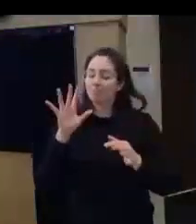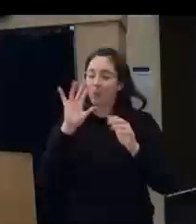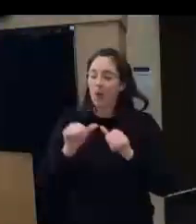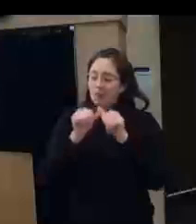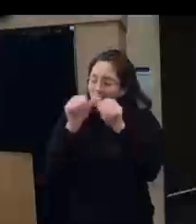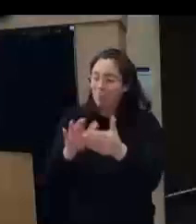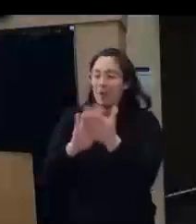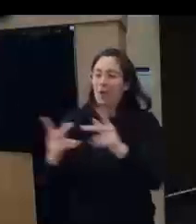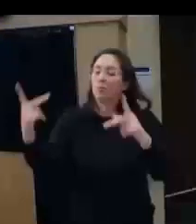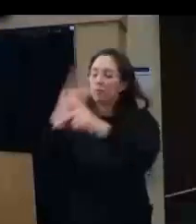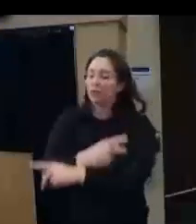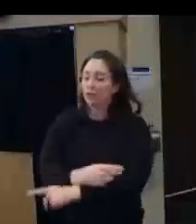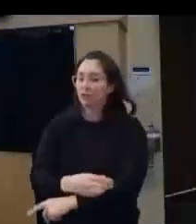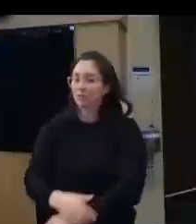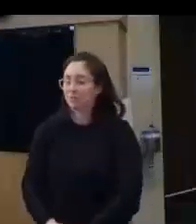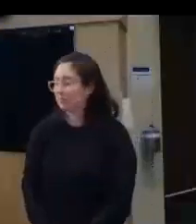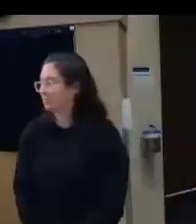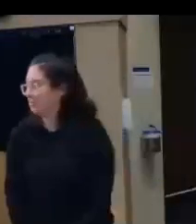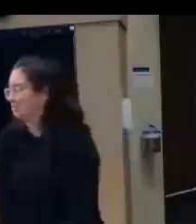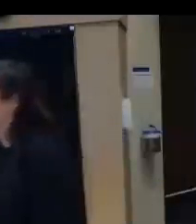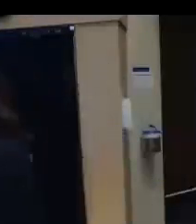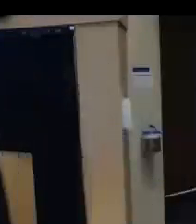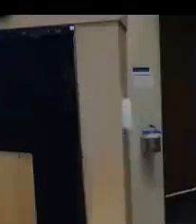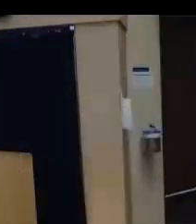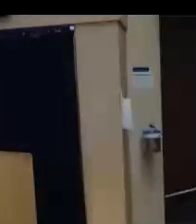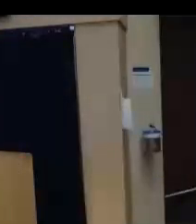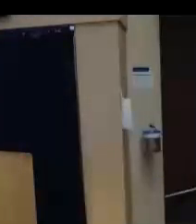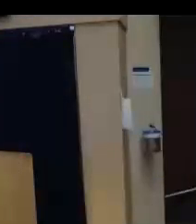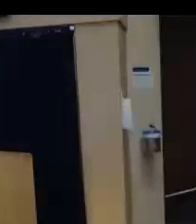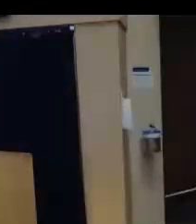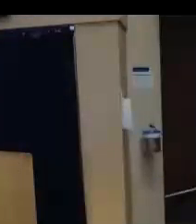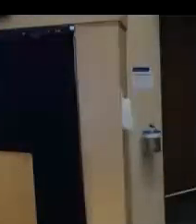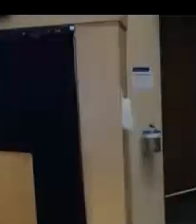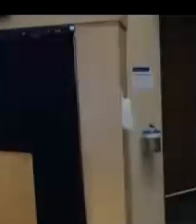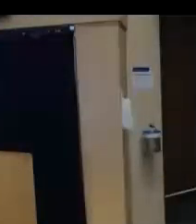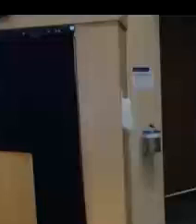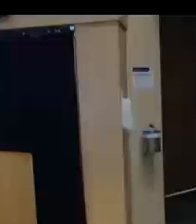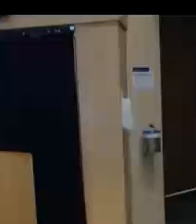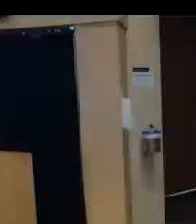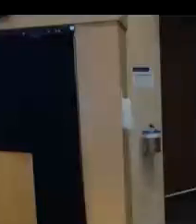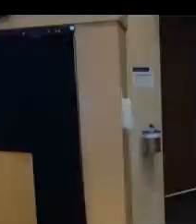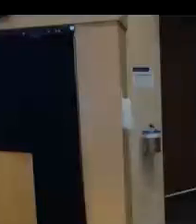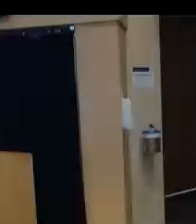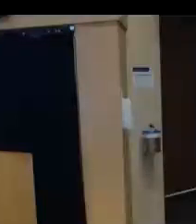become even more pronounced in our adult patients we know that those with mild moderate congenital